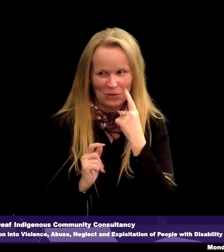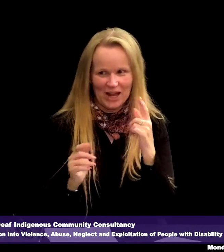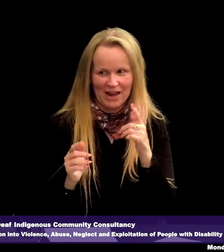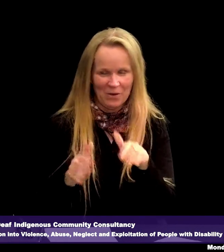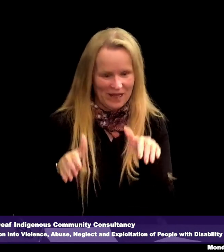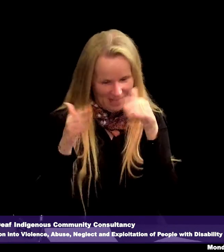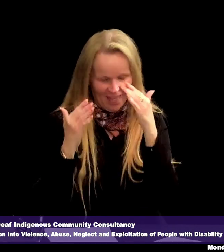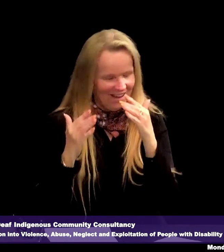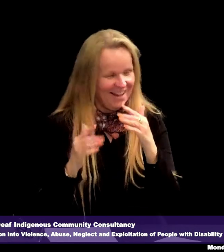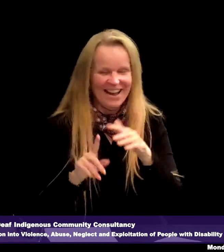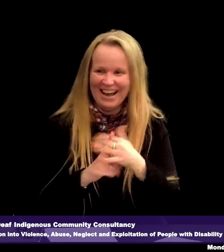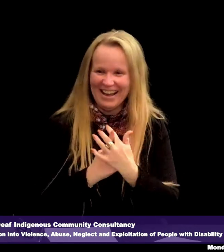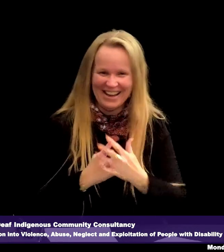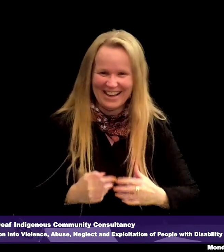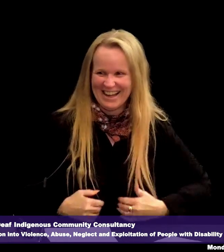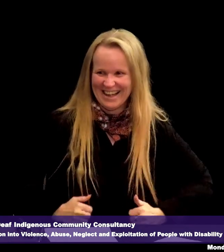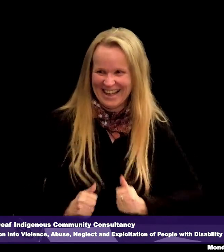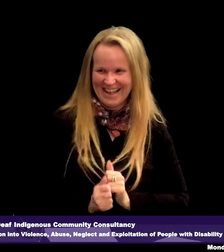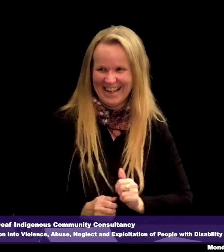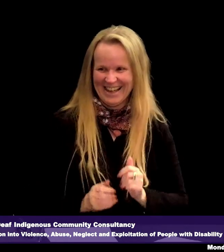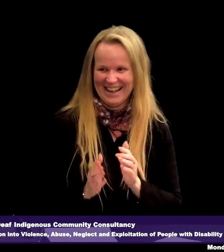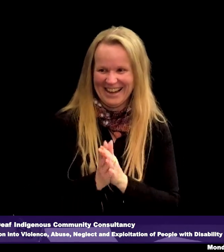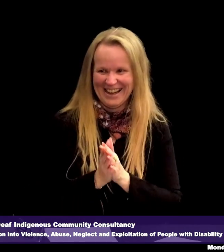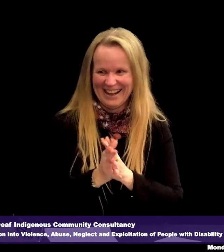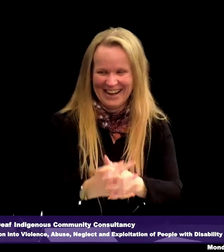That's -- for you. CHAIR: That was - that was undoubtedly because the question was not clear. JODY